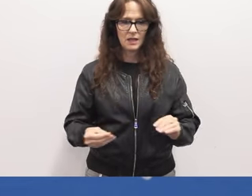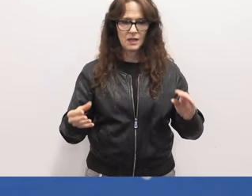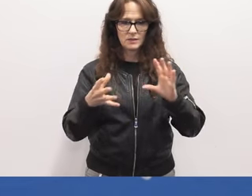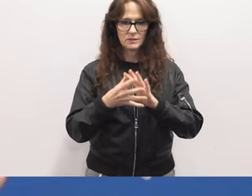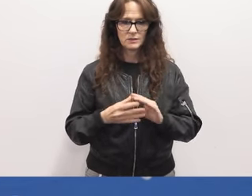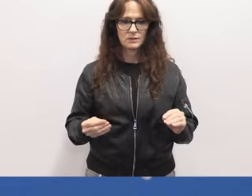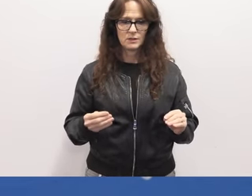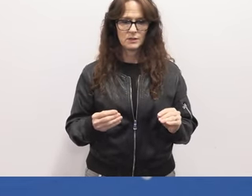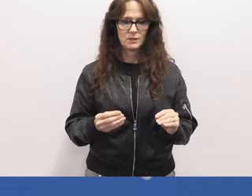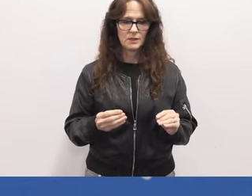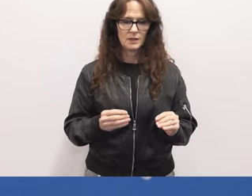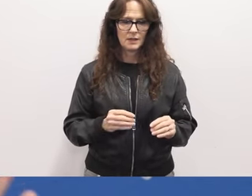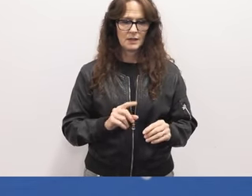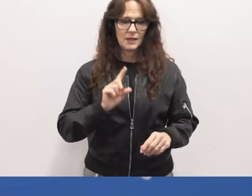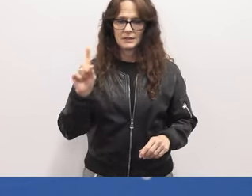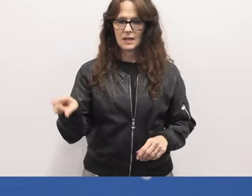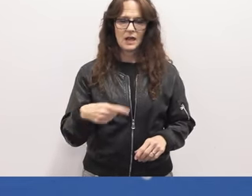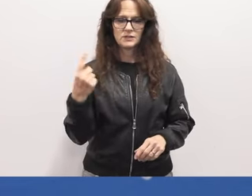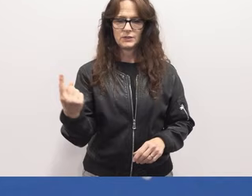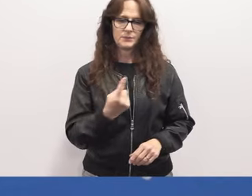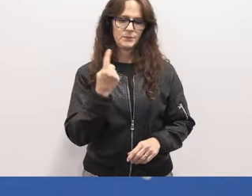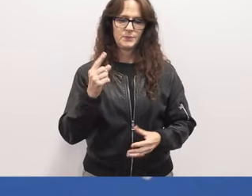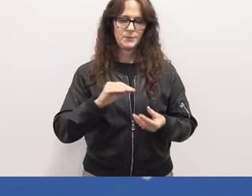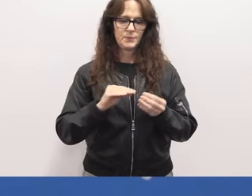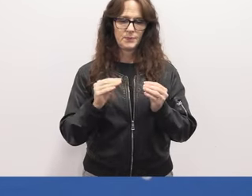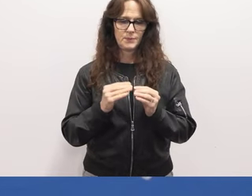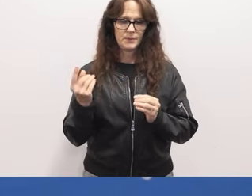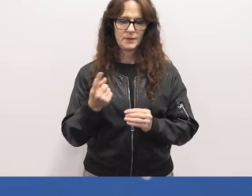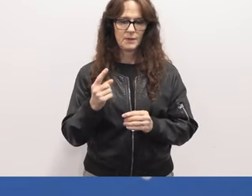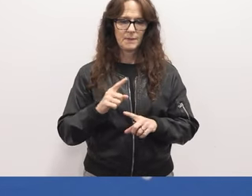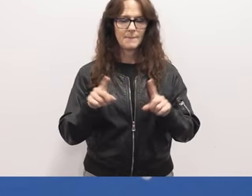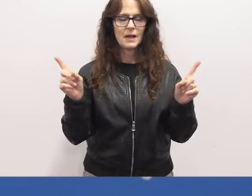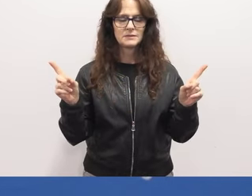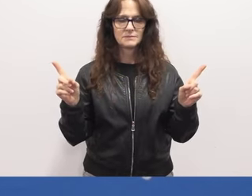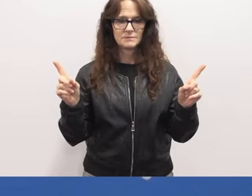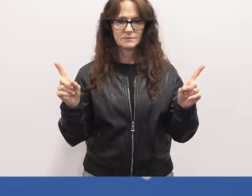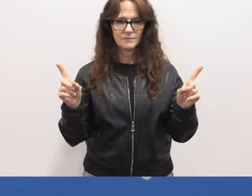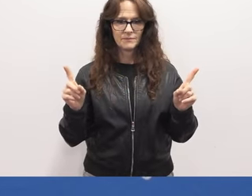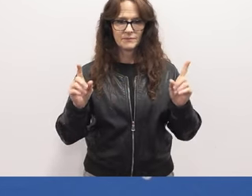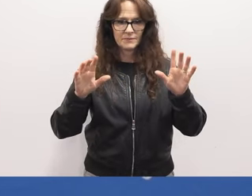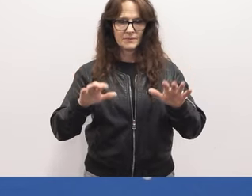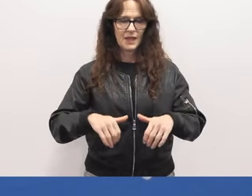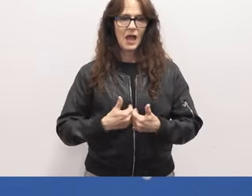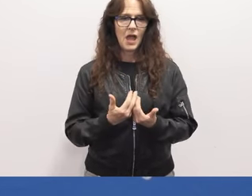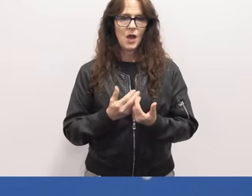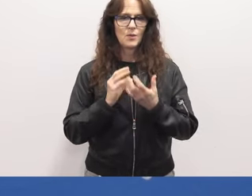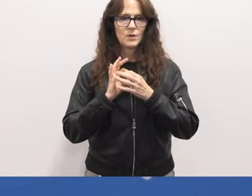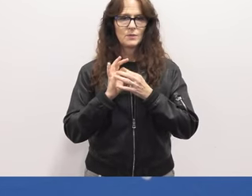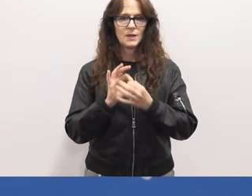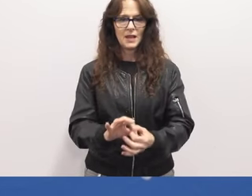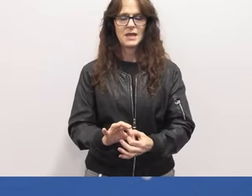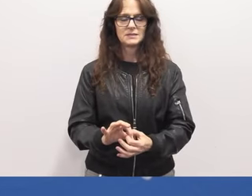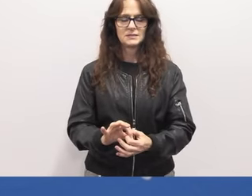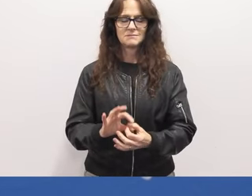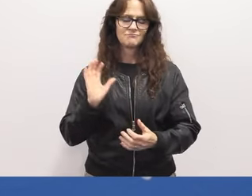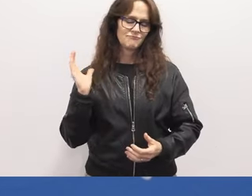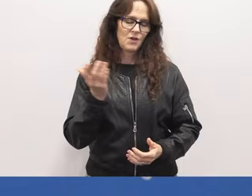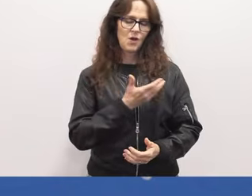that they're just not isolated numbers somewhere, but how it relates to our greatest resource,